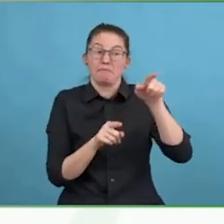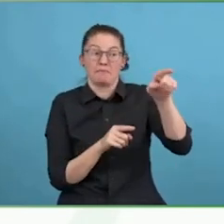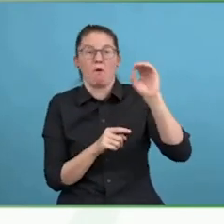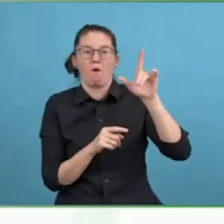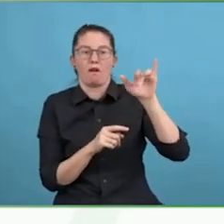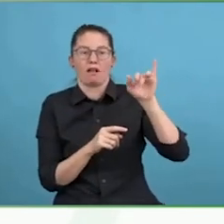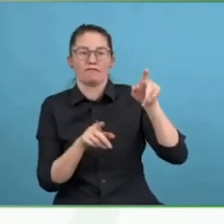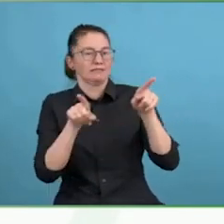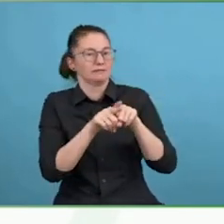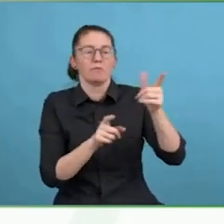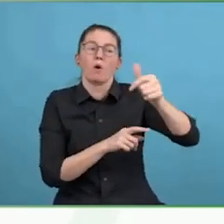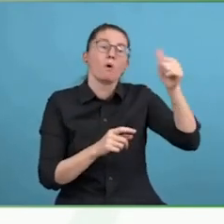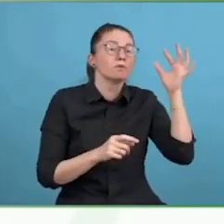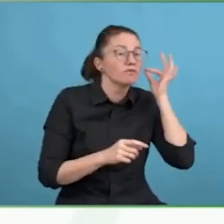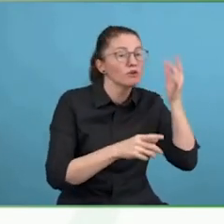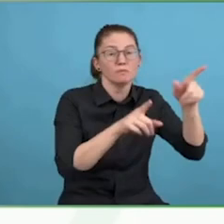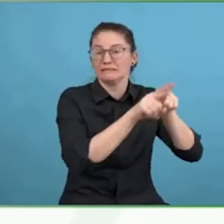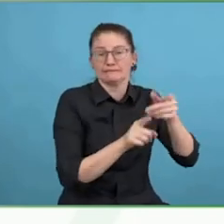Legacyofwarfoundation.com